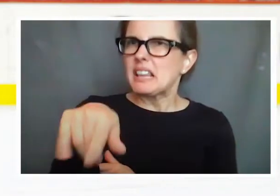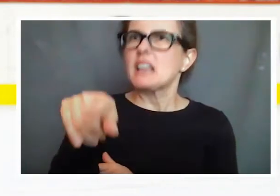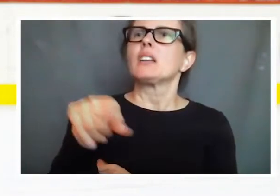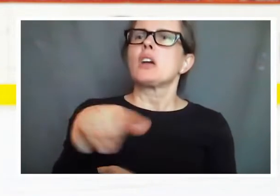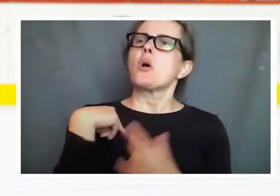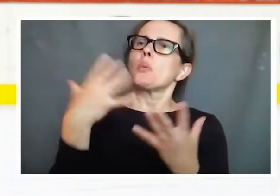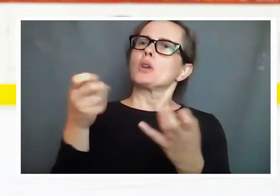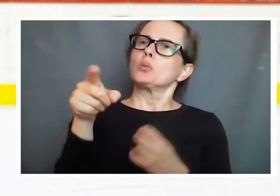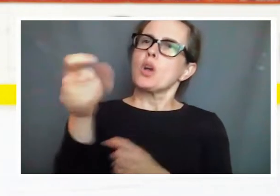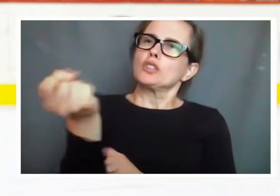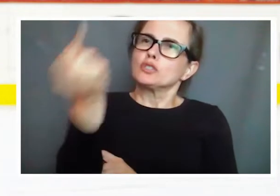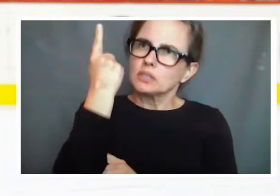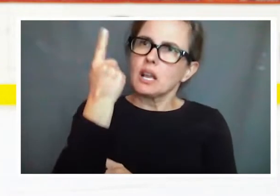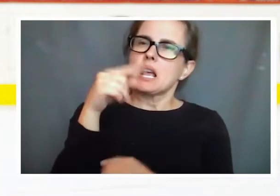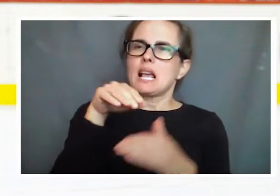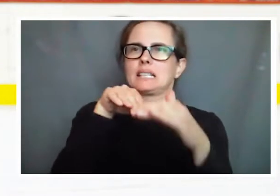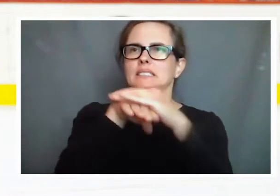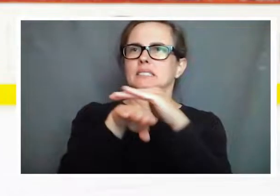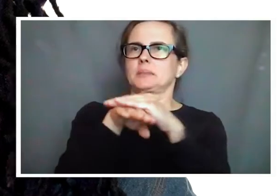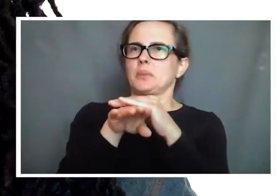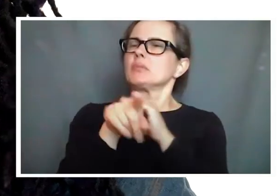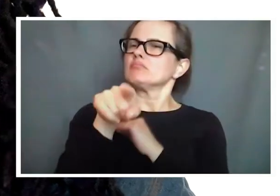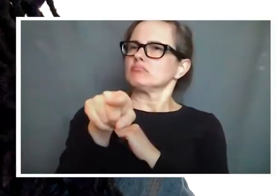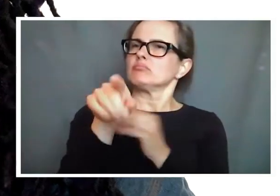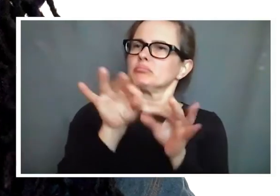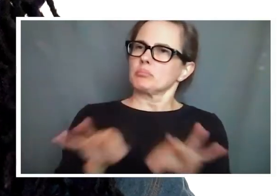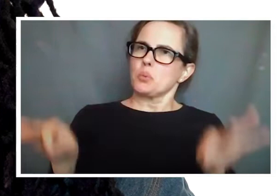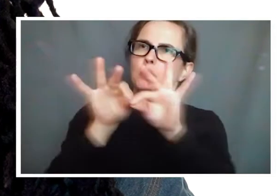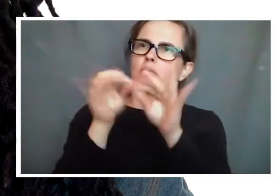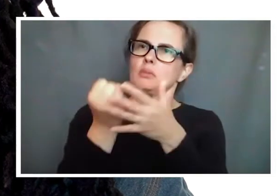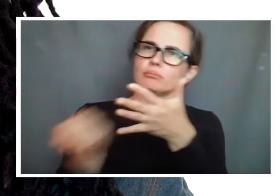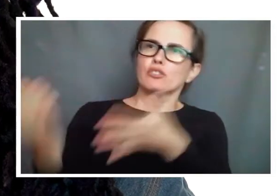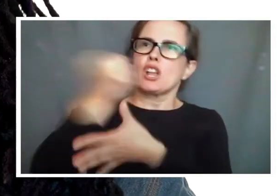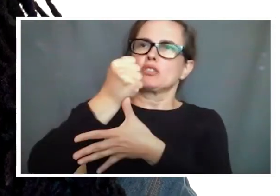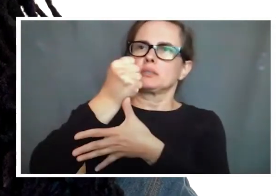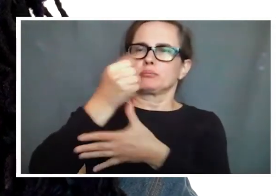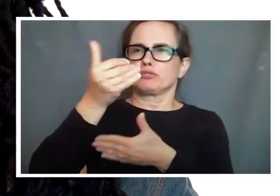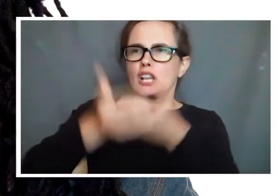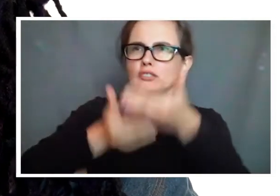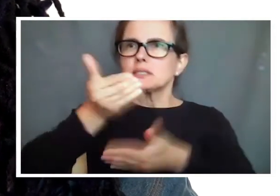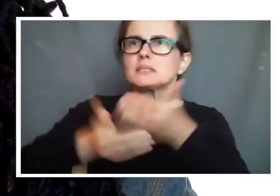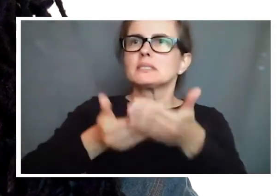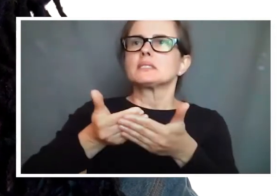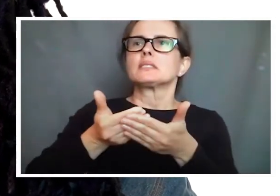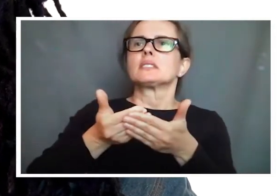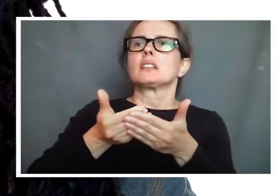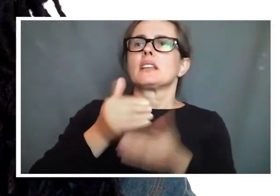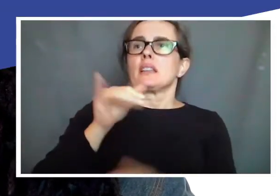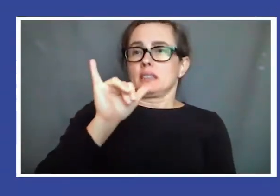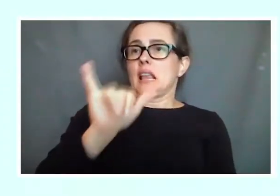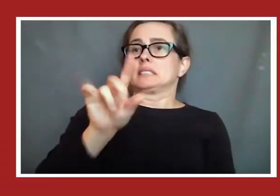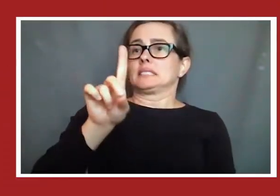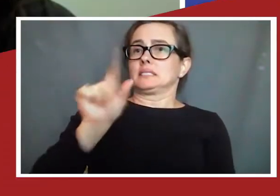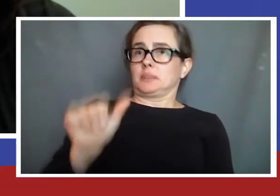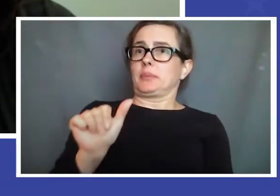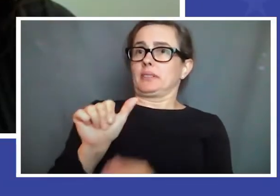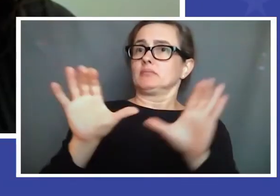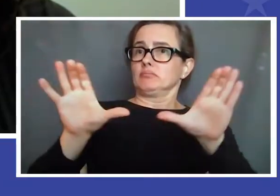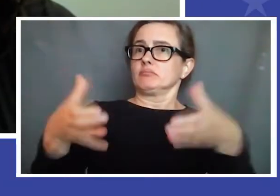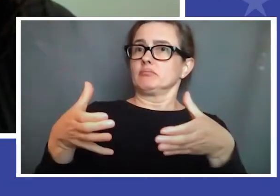[Audio Description] We just want accessibility prioritized at all stages of the voting process. And one of the things that’s unique